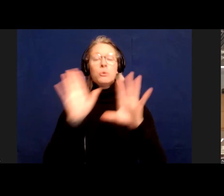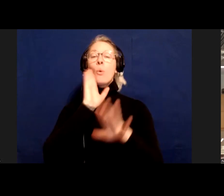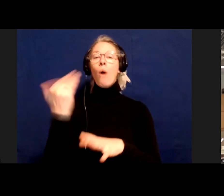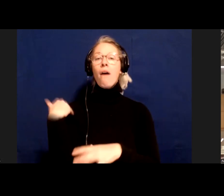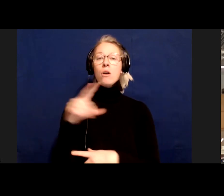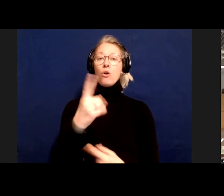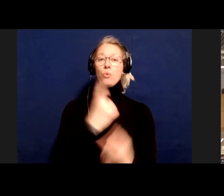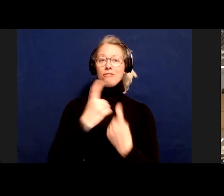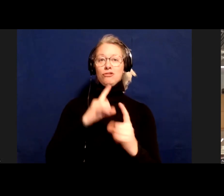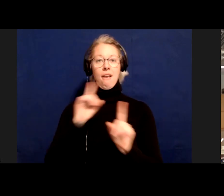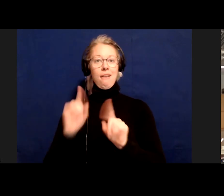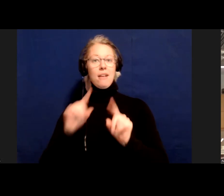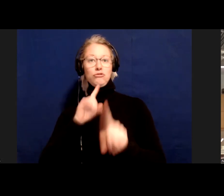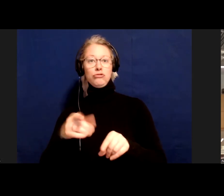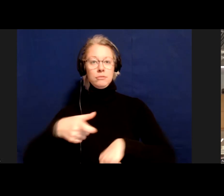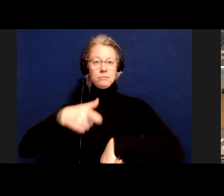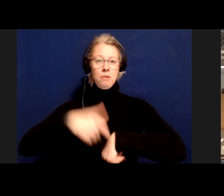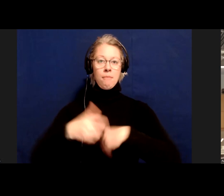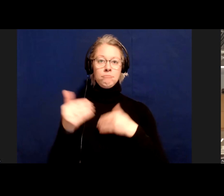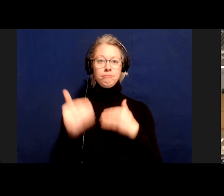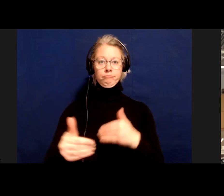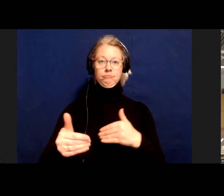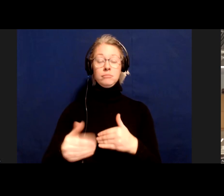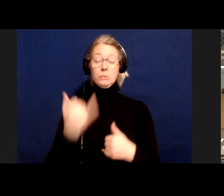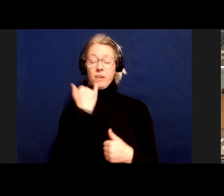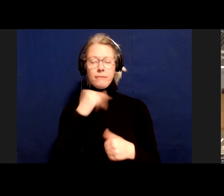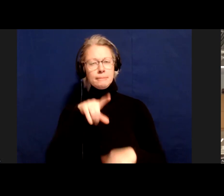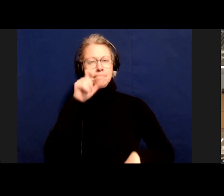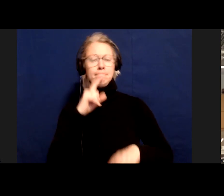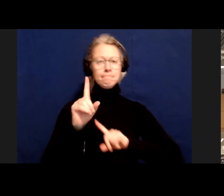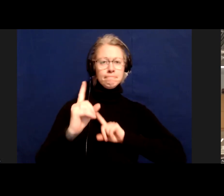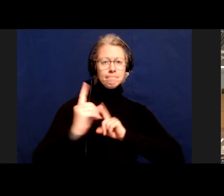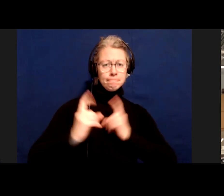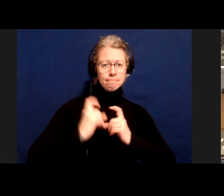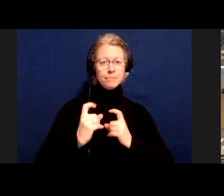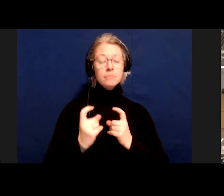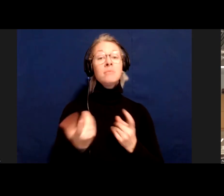and Melissa talking, and so if you have any questions for today's town hall, please submit